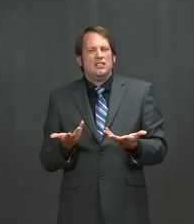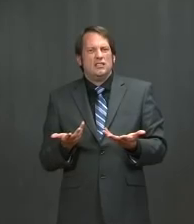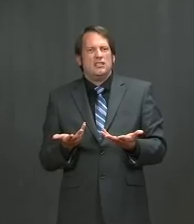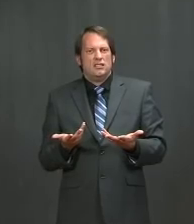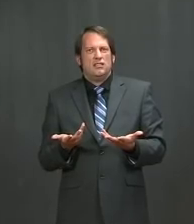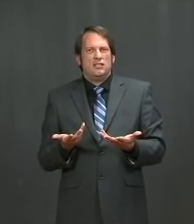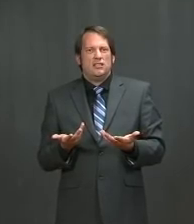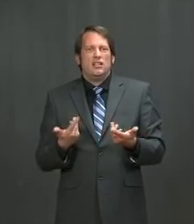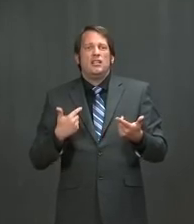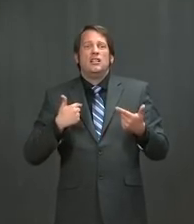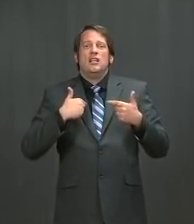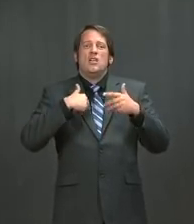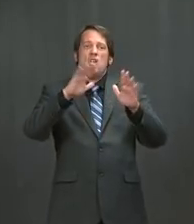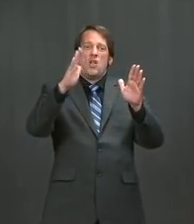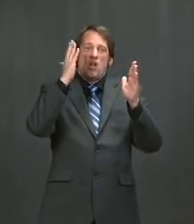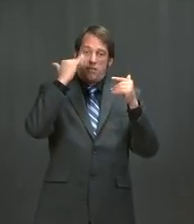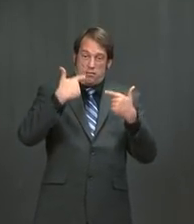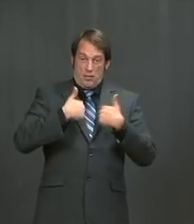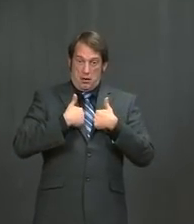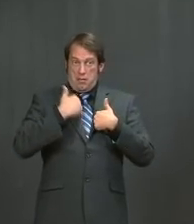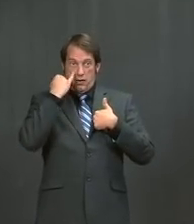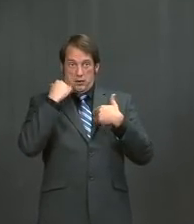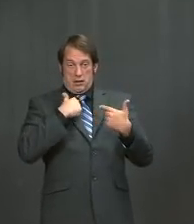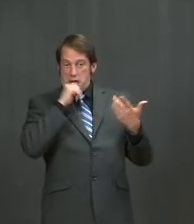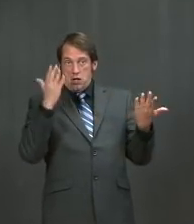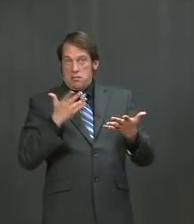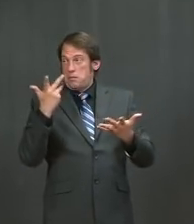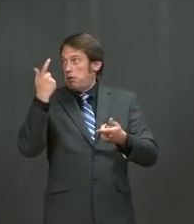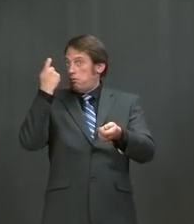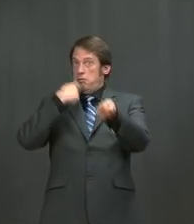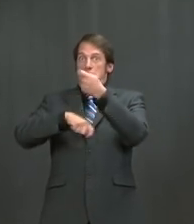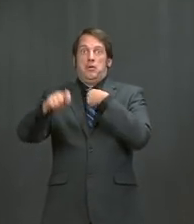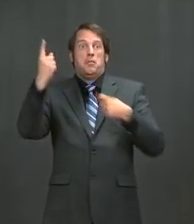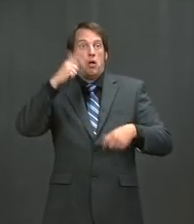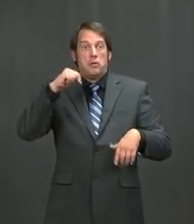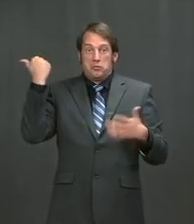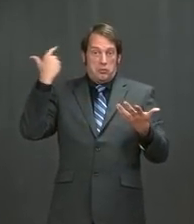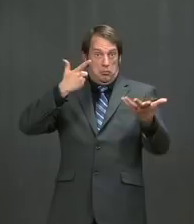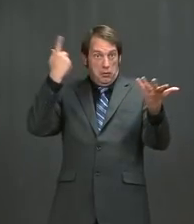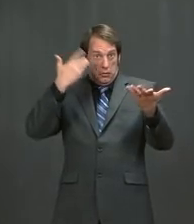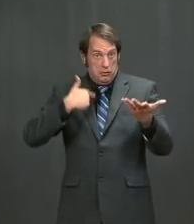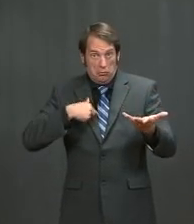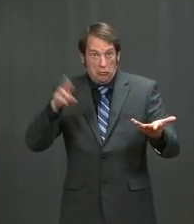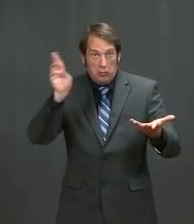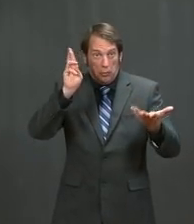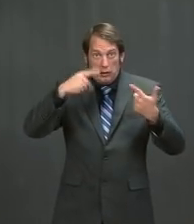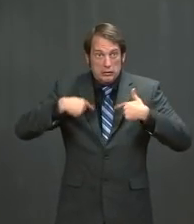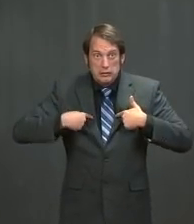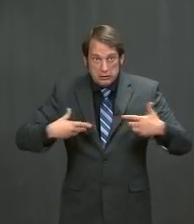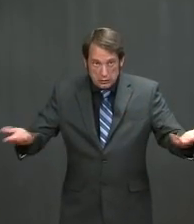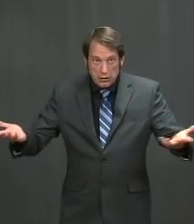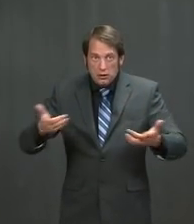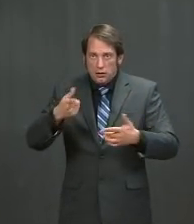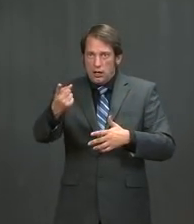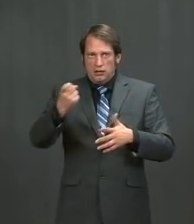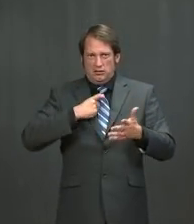who might be a Republican -- if they rolled them back, that exact question at the time. But our view is that the corporate tax rate,